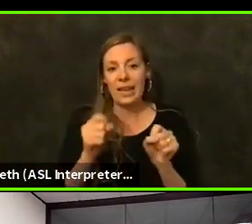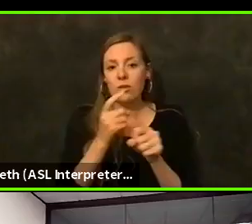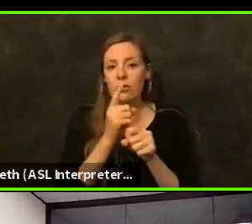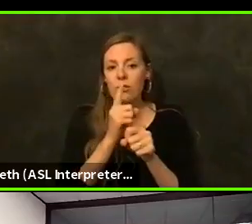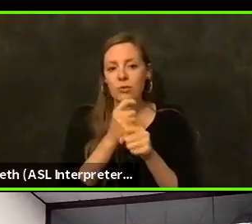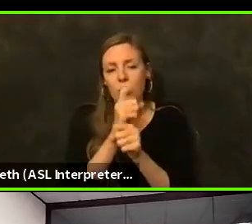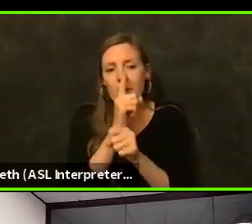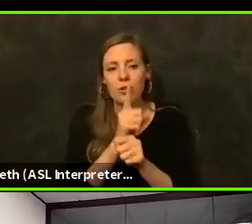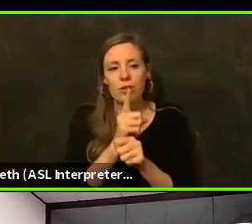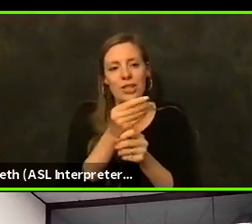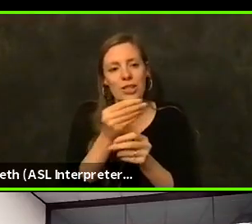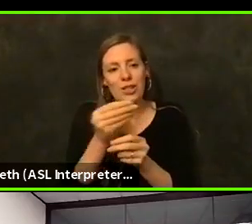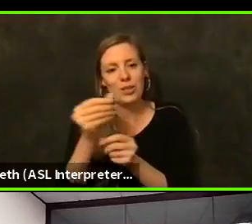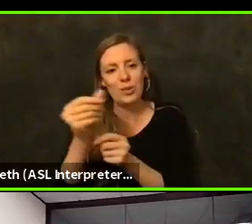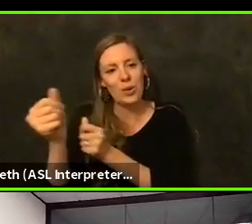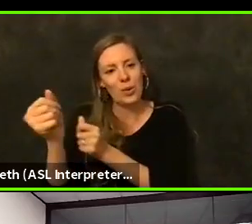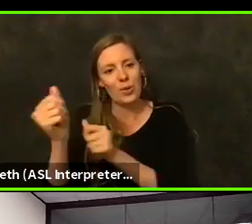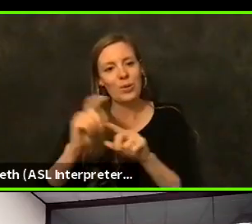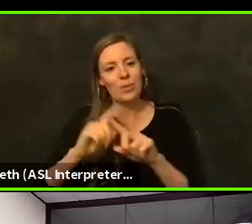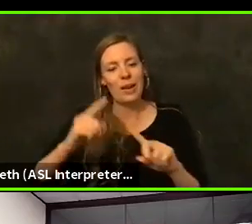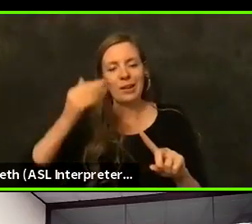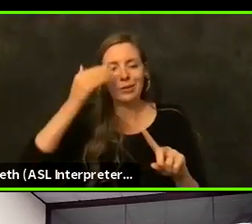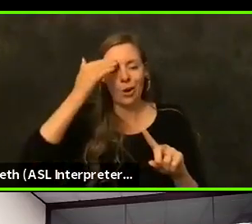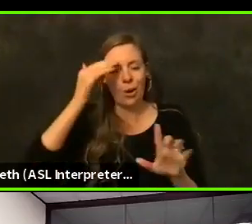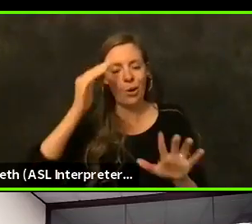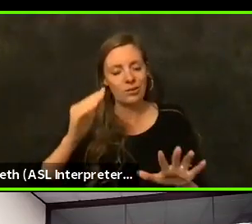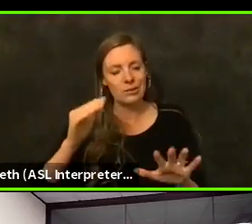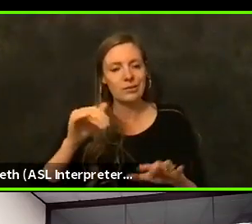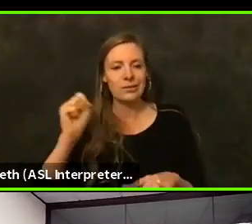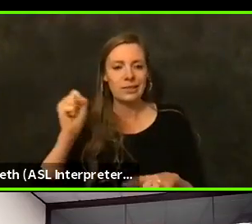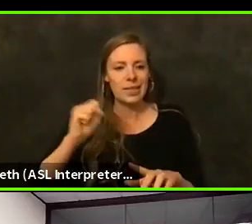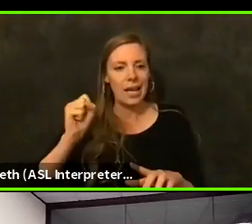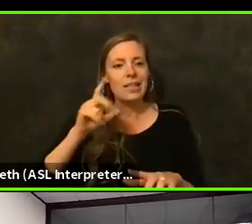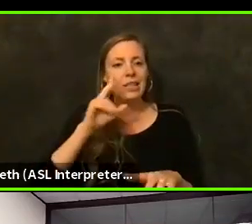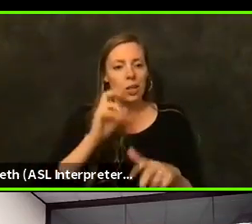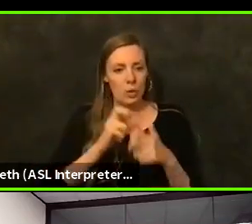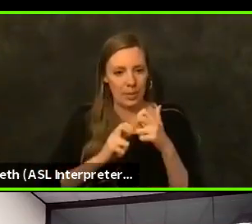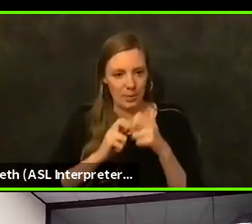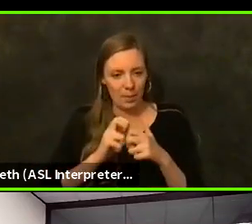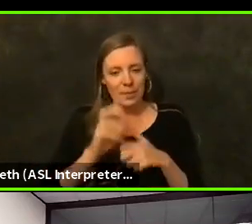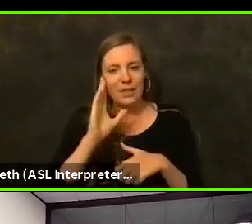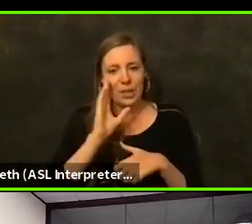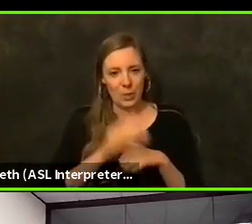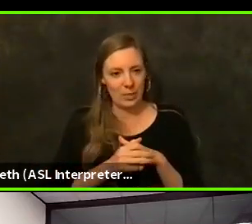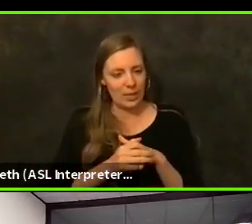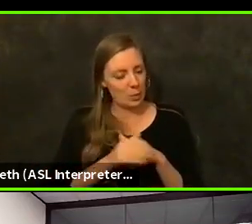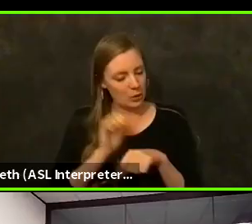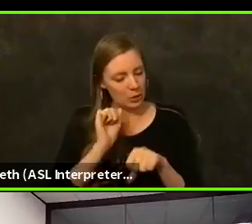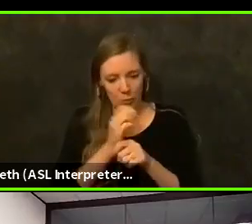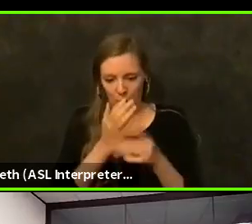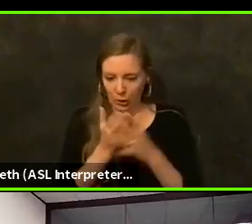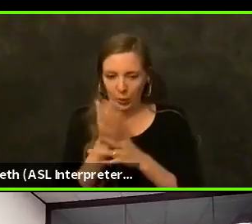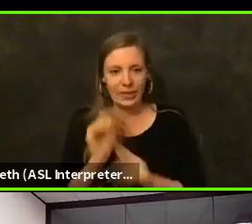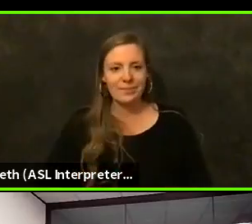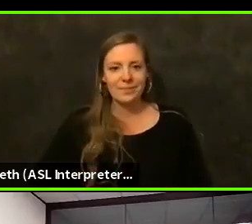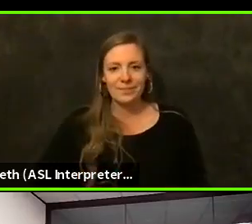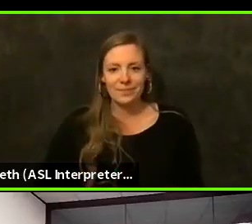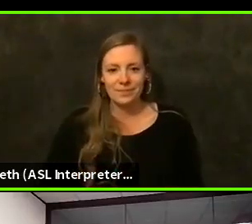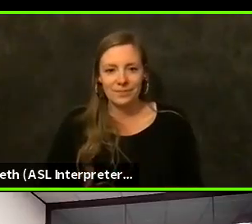But we just want everyone to understand that it's there are going to be some hiccups and then we'll just work through them and then